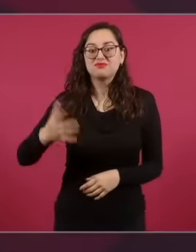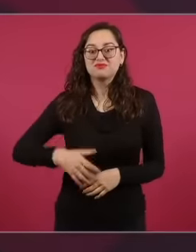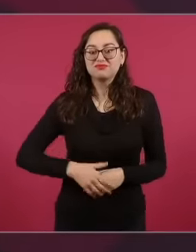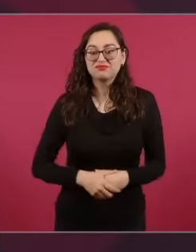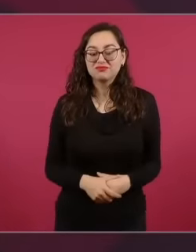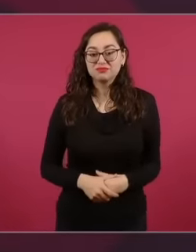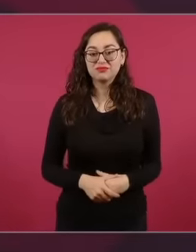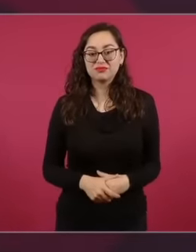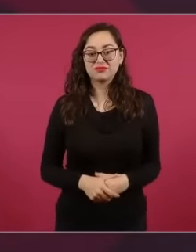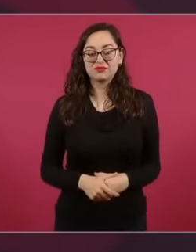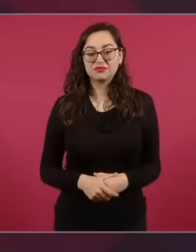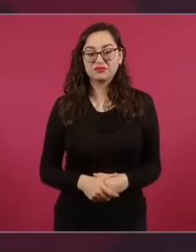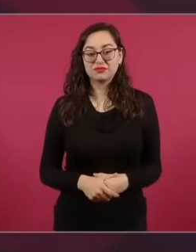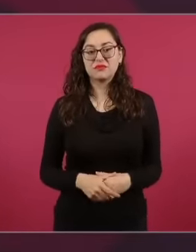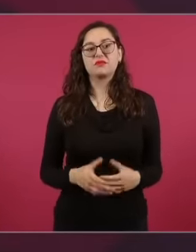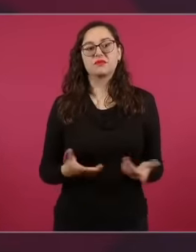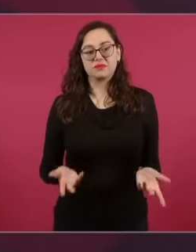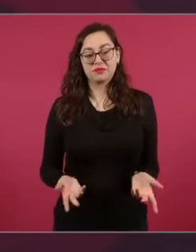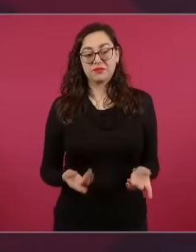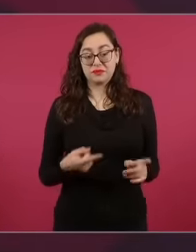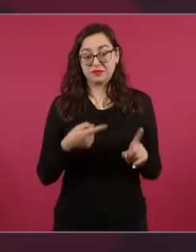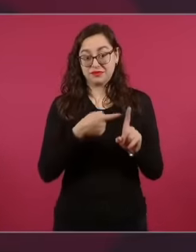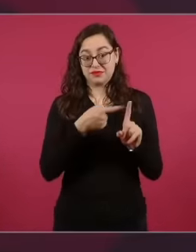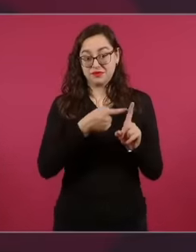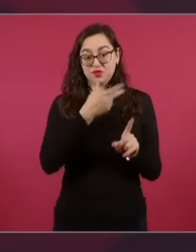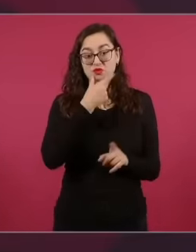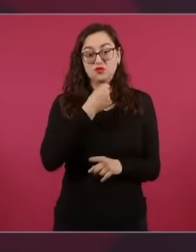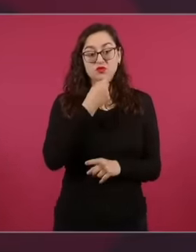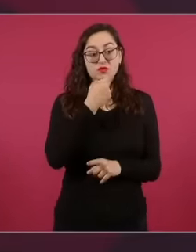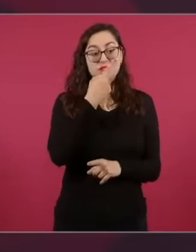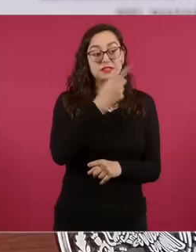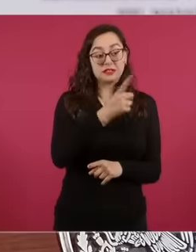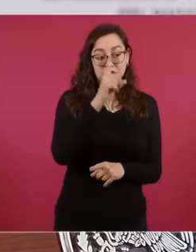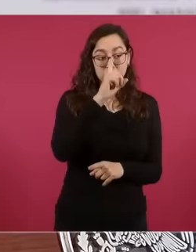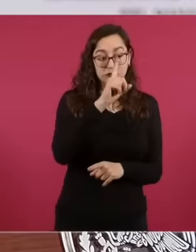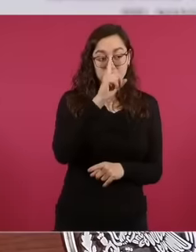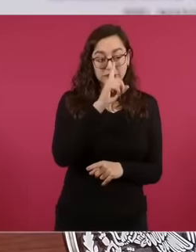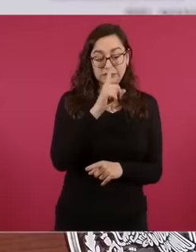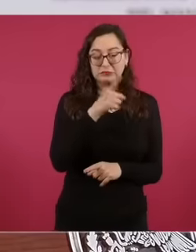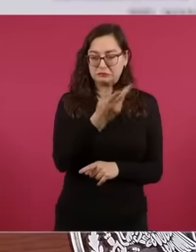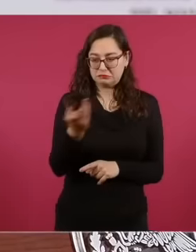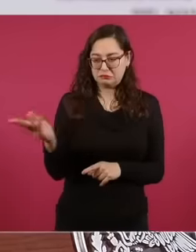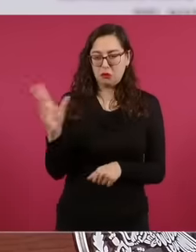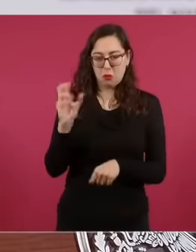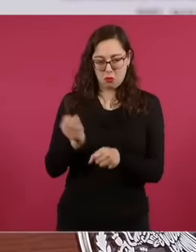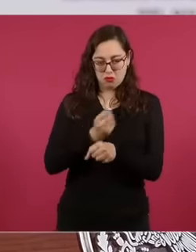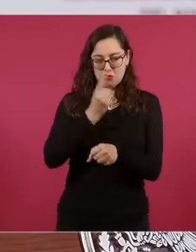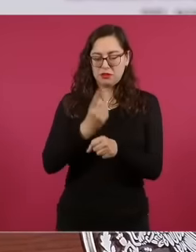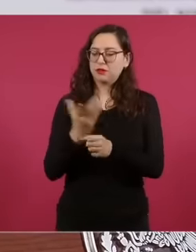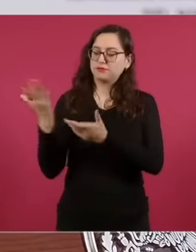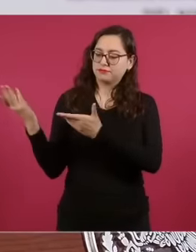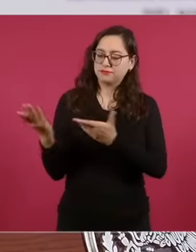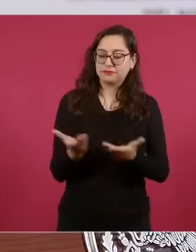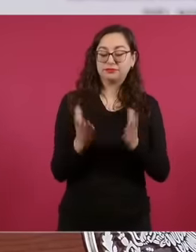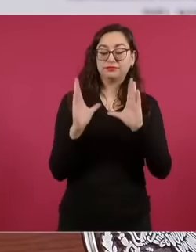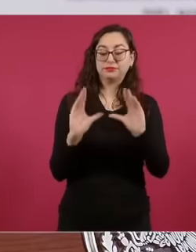they are going to be trained and can become presidents and they are going to do it better than